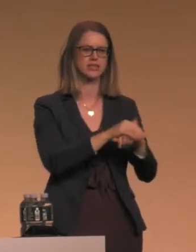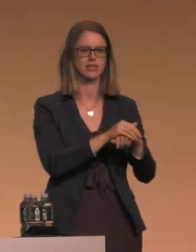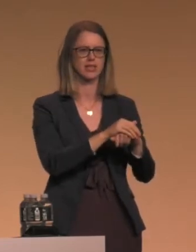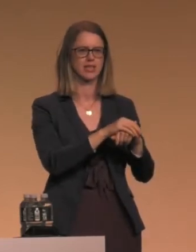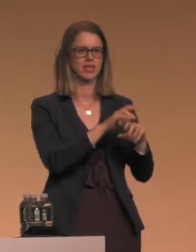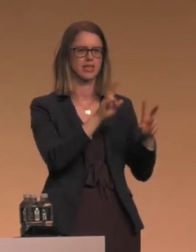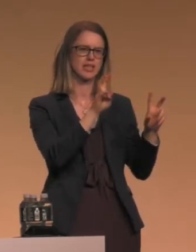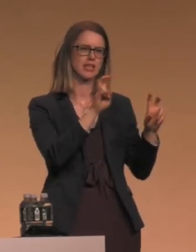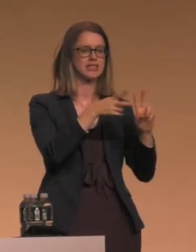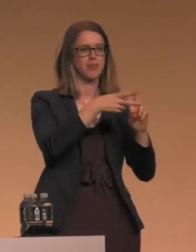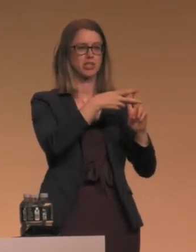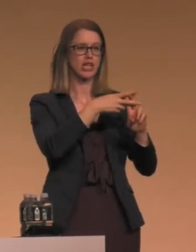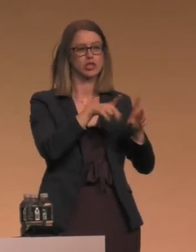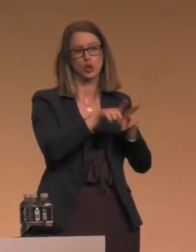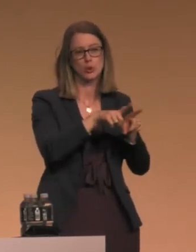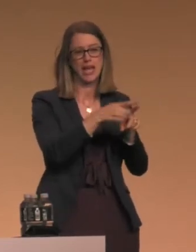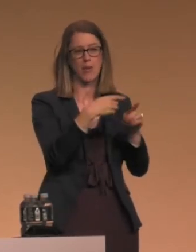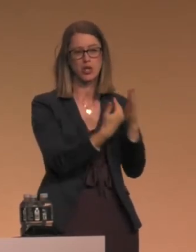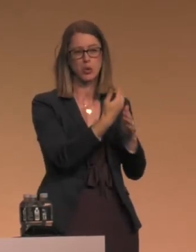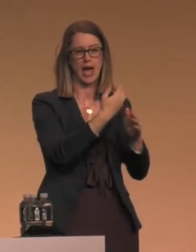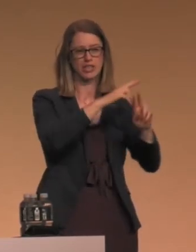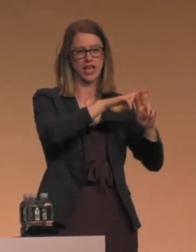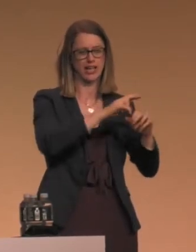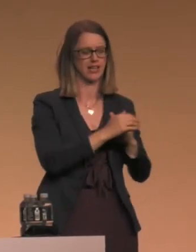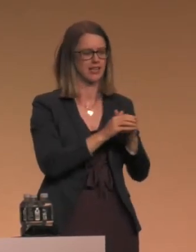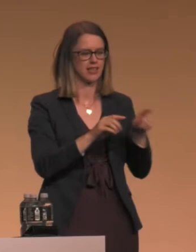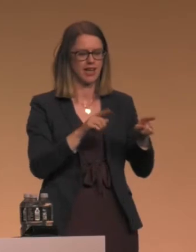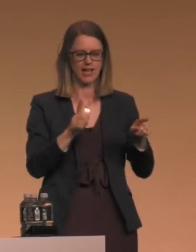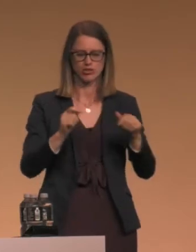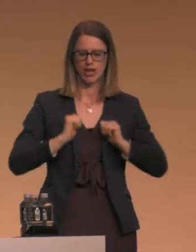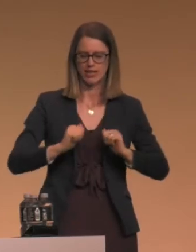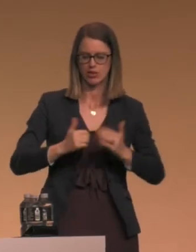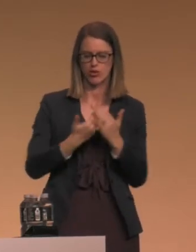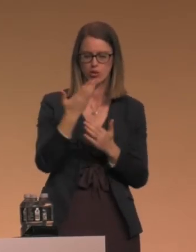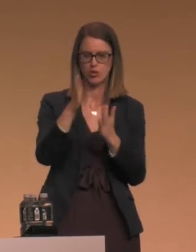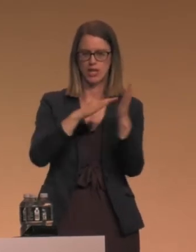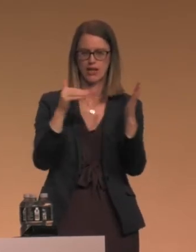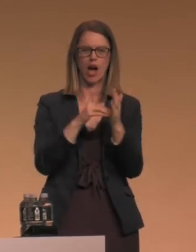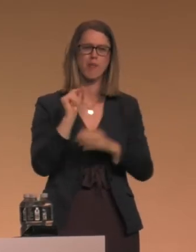is our new hashtag-- and trainees and from across the country. Although I've been president for less than a year,